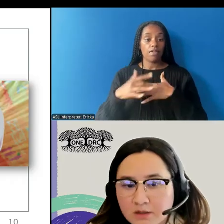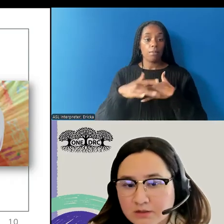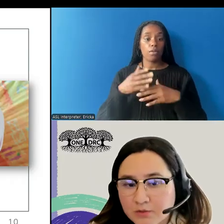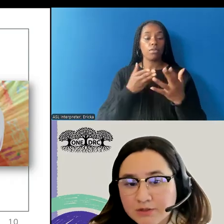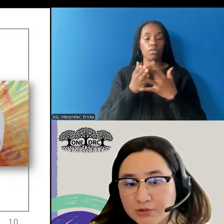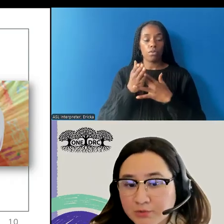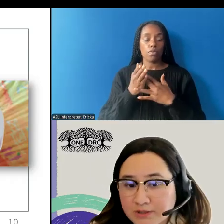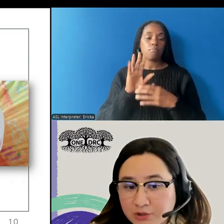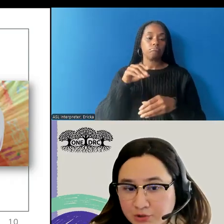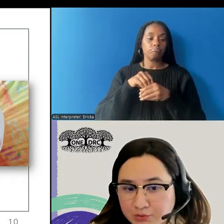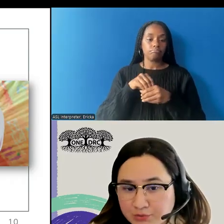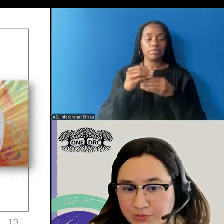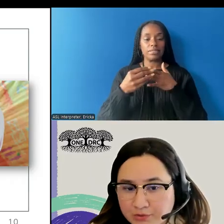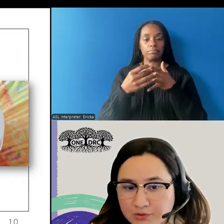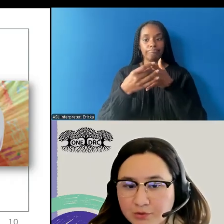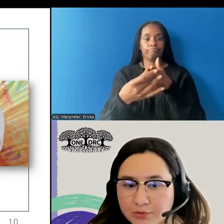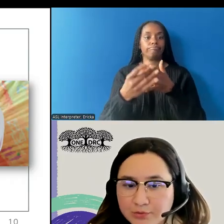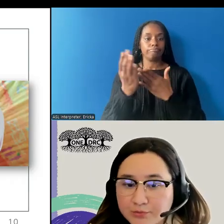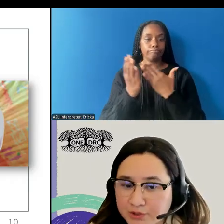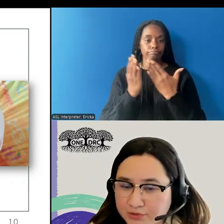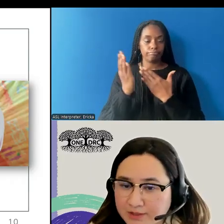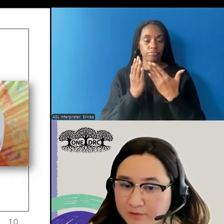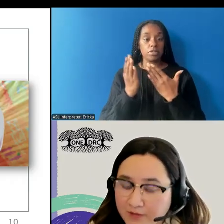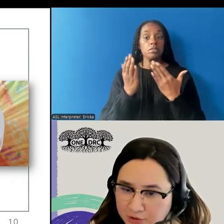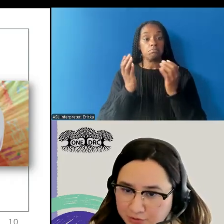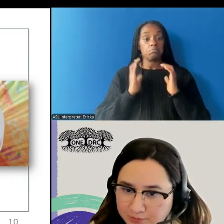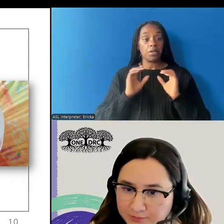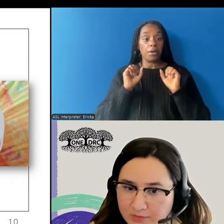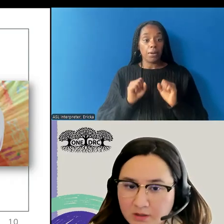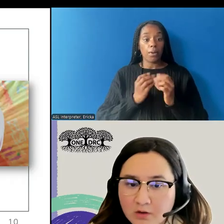so consumers can choose to go through a regional center vendor,